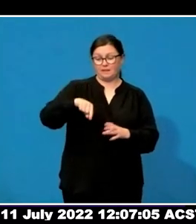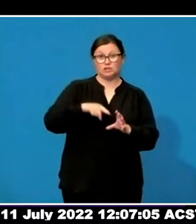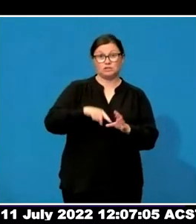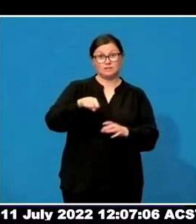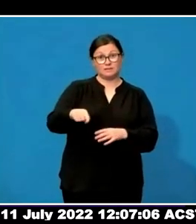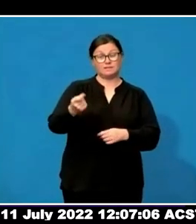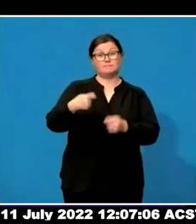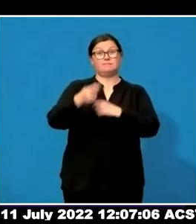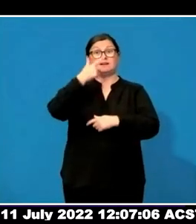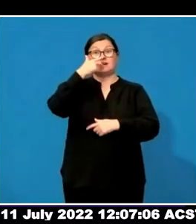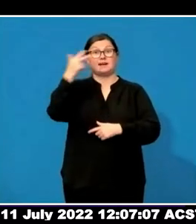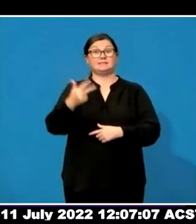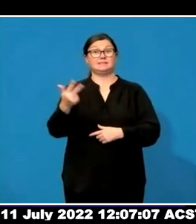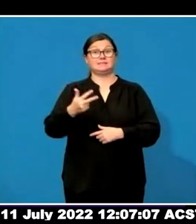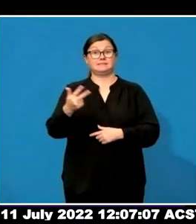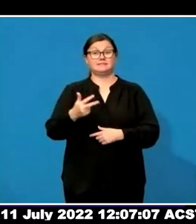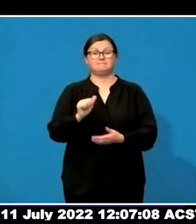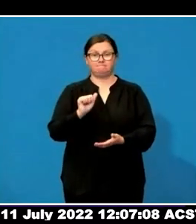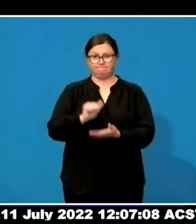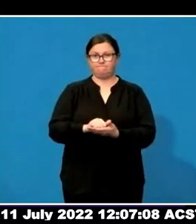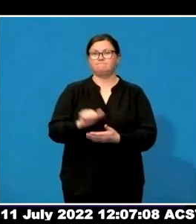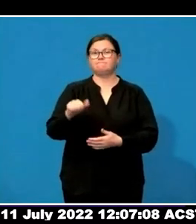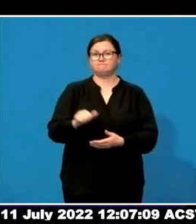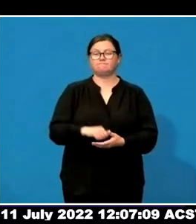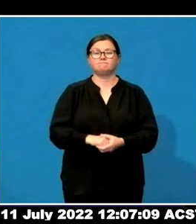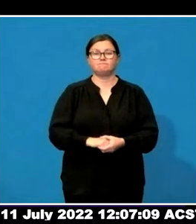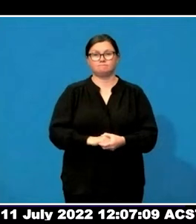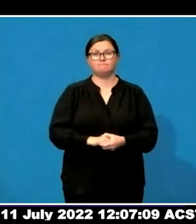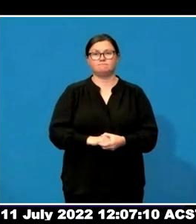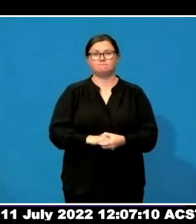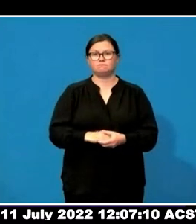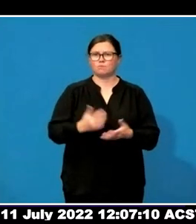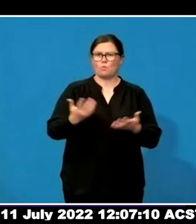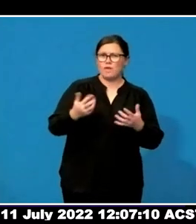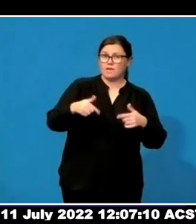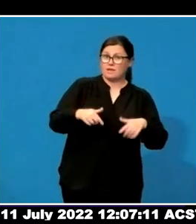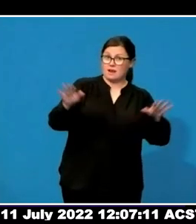Yeah. MS TARRAGO: And was that here in Alice Springs? Yeah.